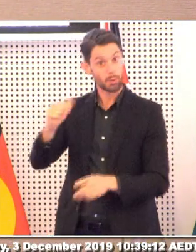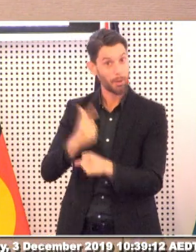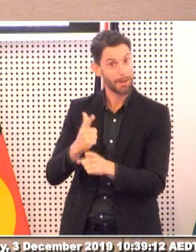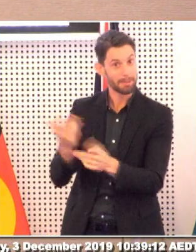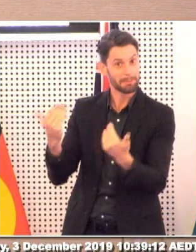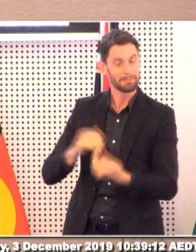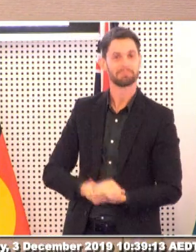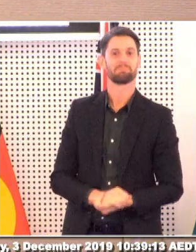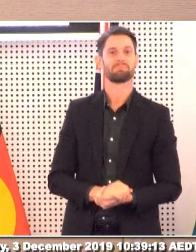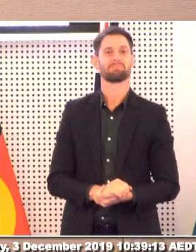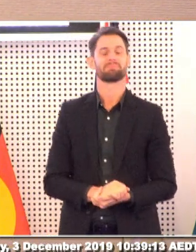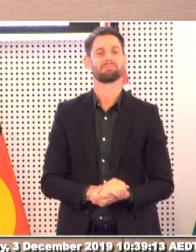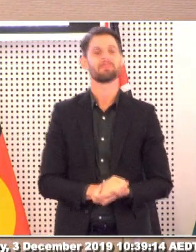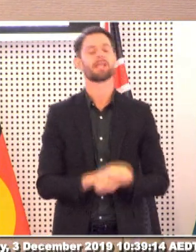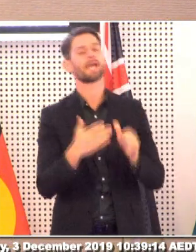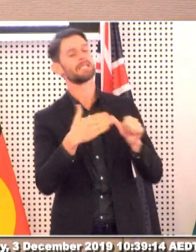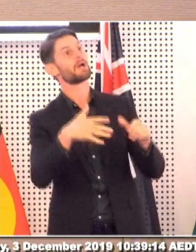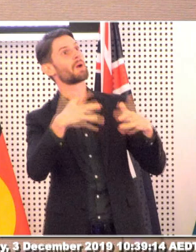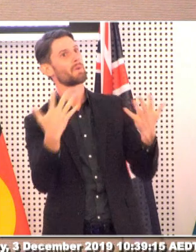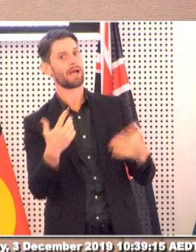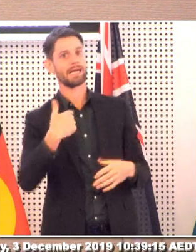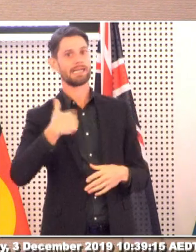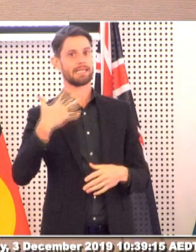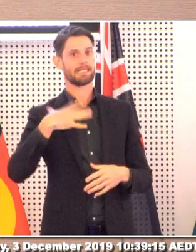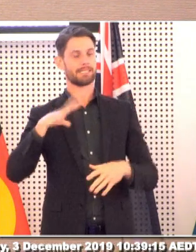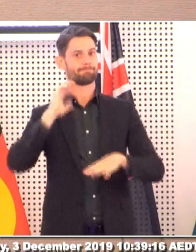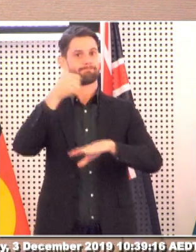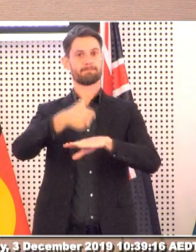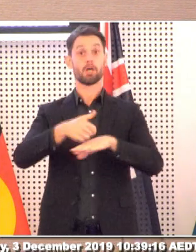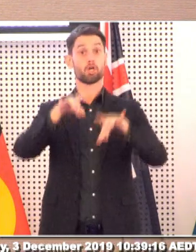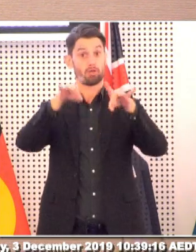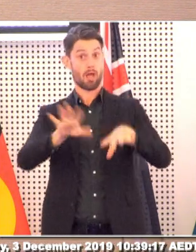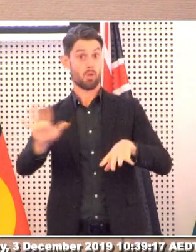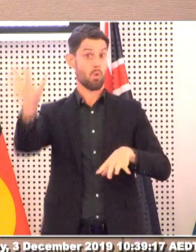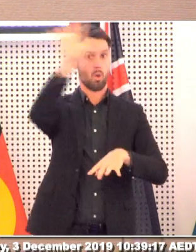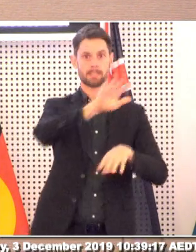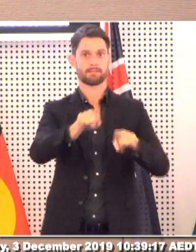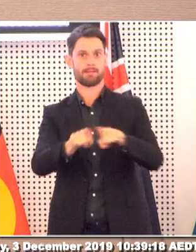We would need a program, a national program to build a supply of